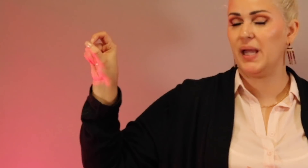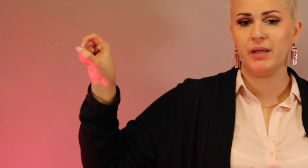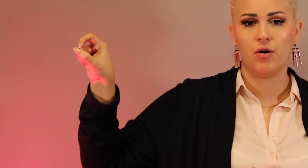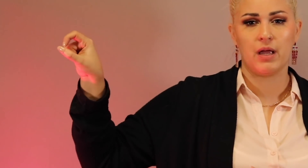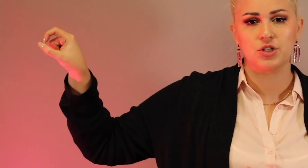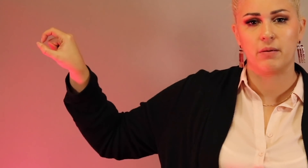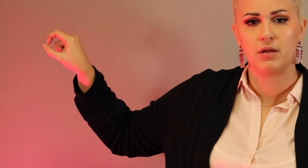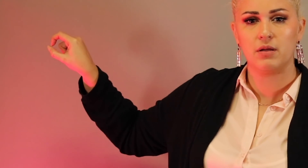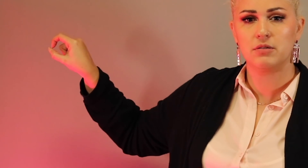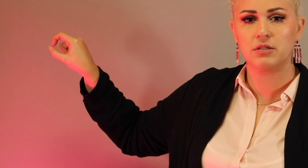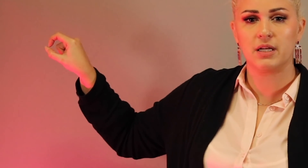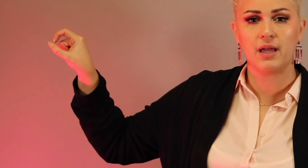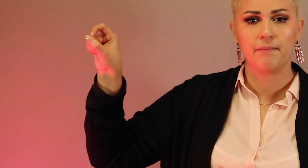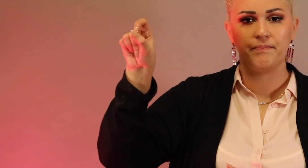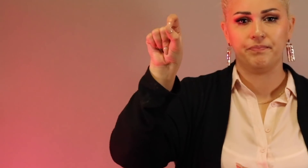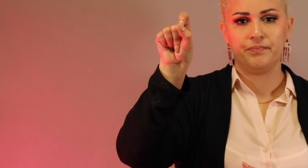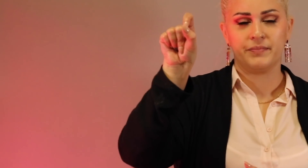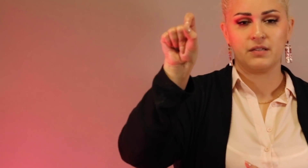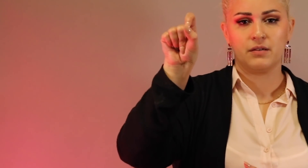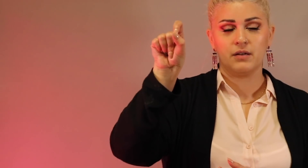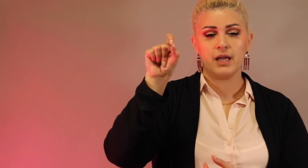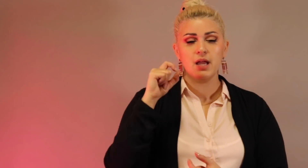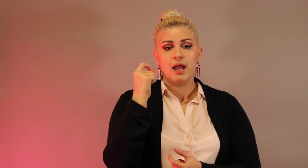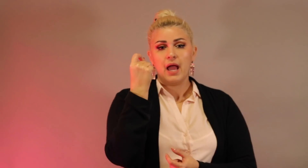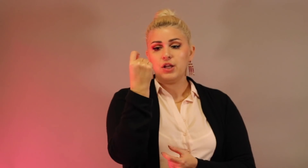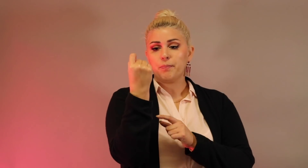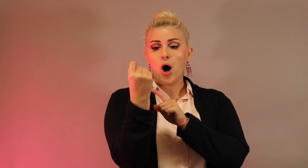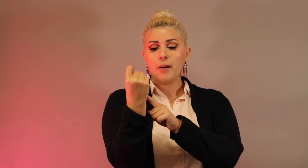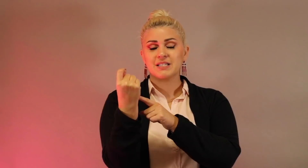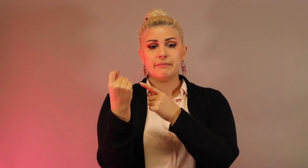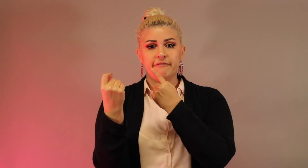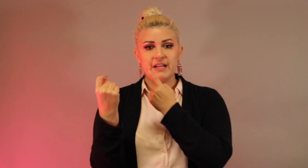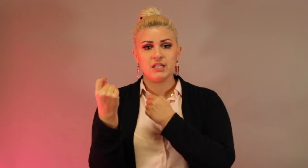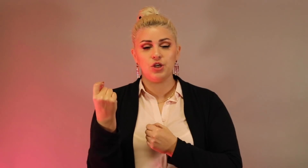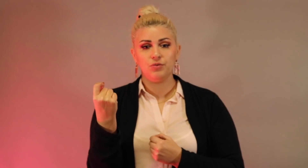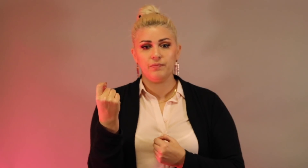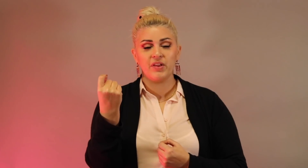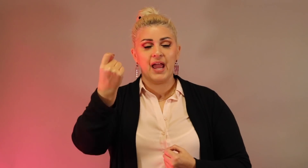baby O hand shape, looks like that, okay. And your palm is gonna be facing you